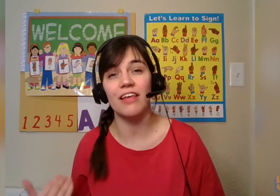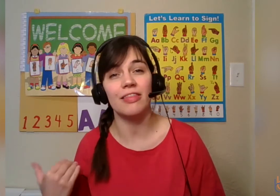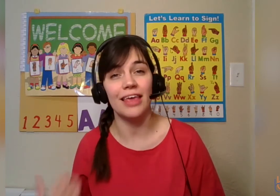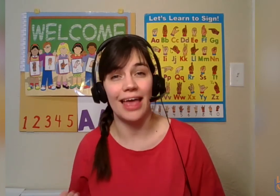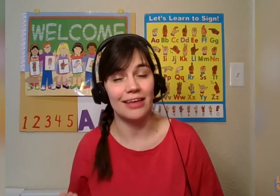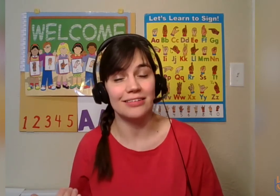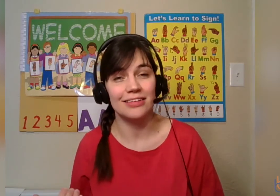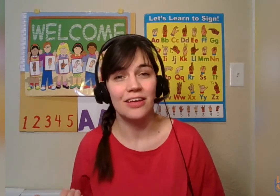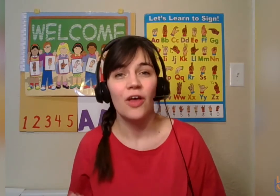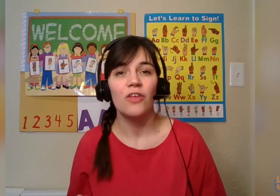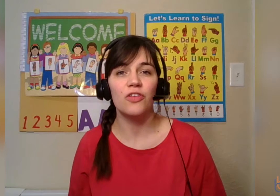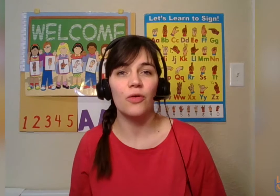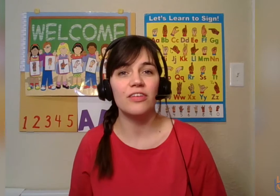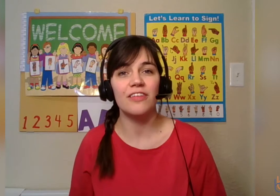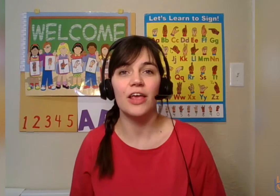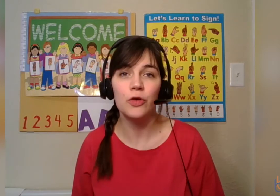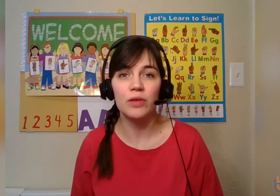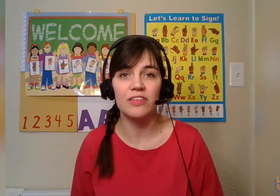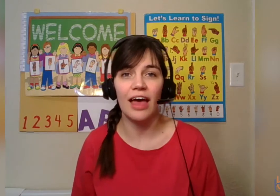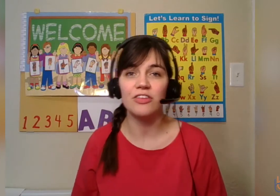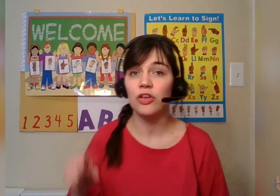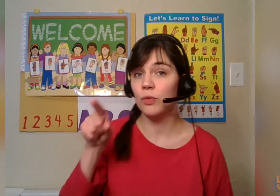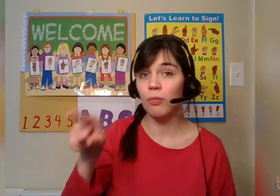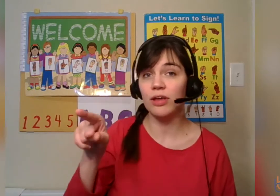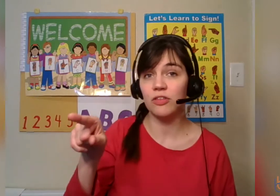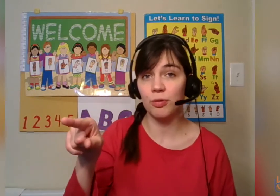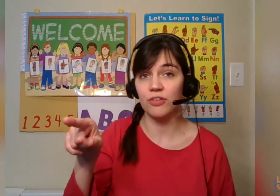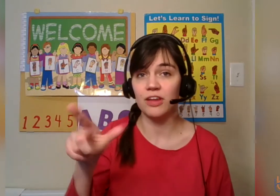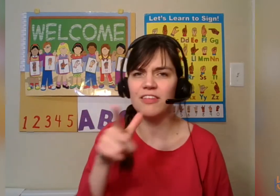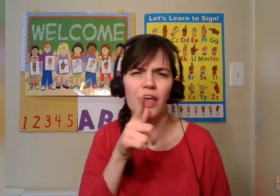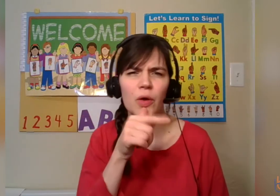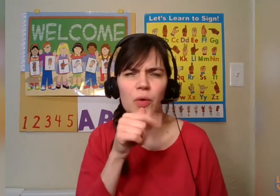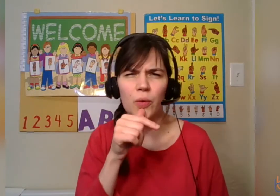at the end. So to say, "Who is that?" you would point to the person and say "Who